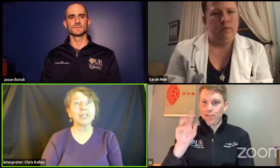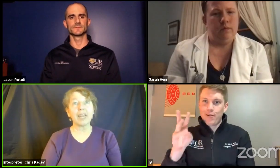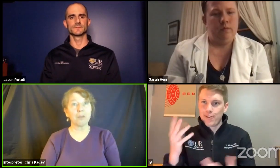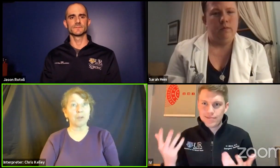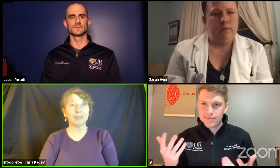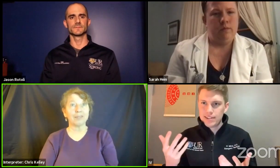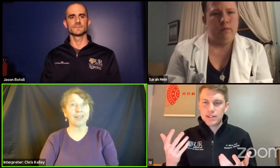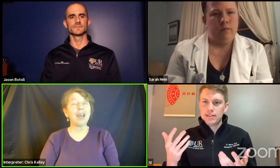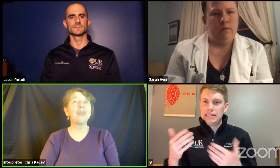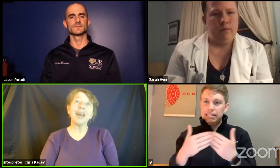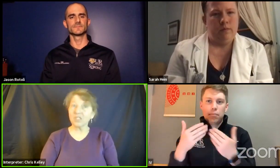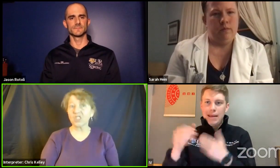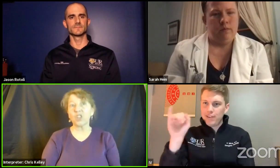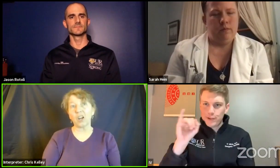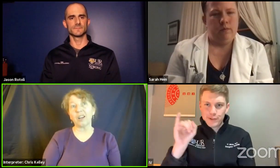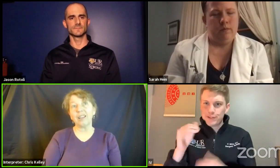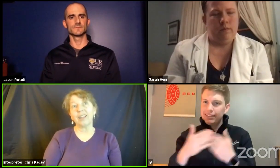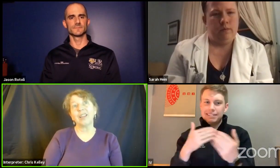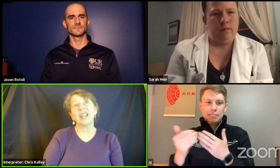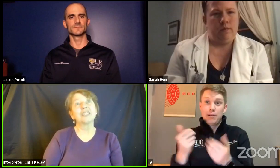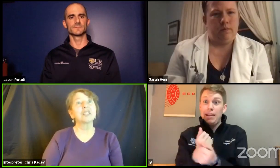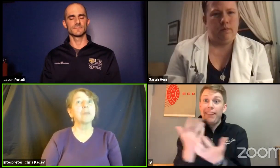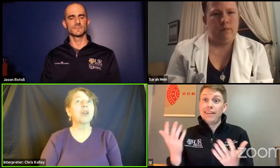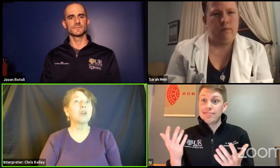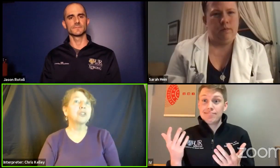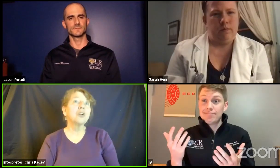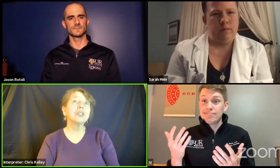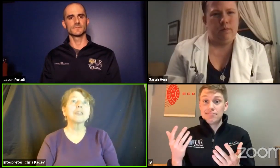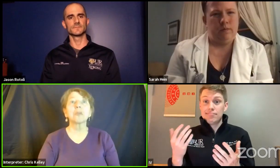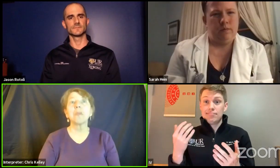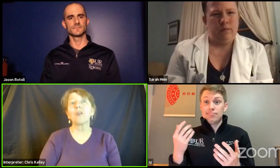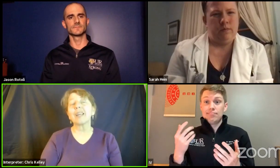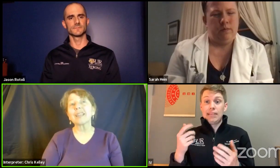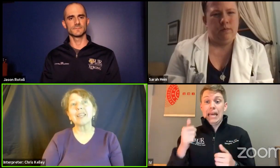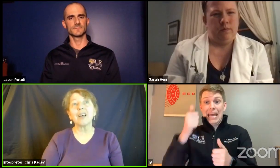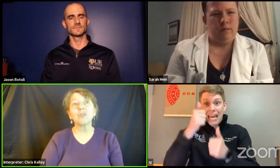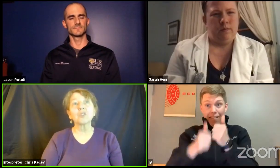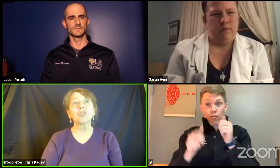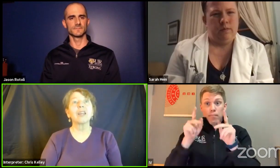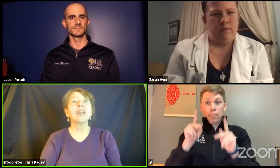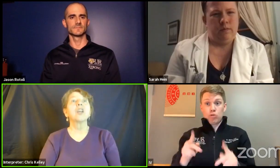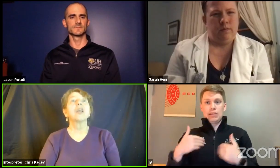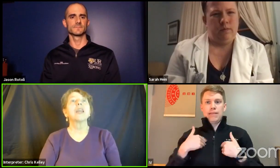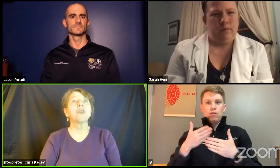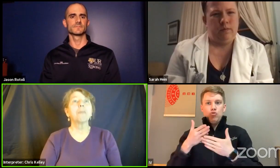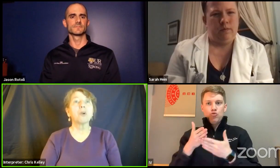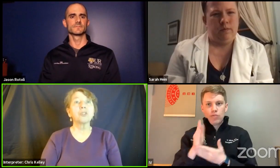care they have. They don't have a primary care physician. They don't have